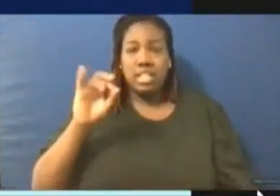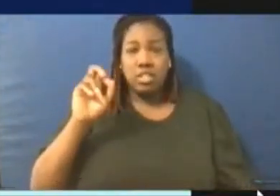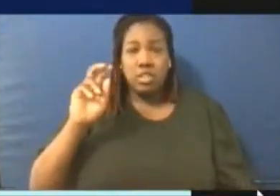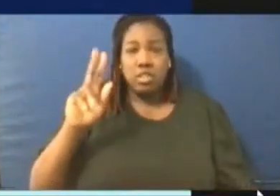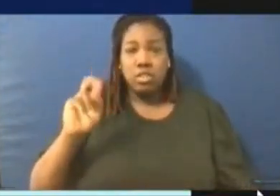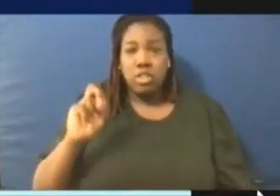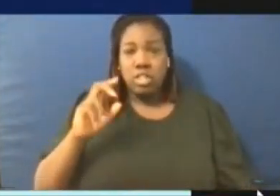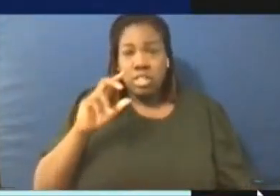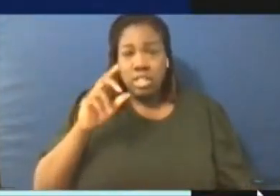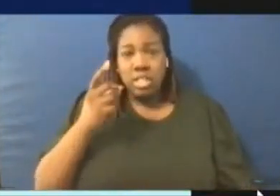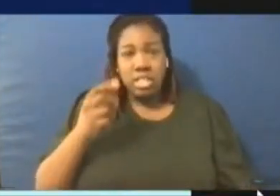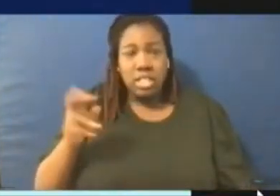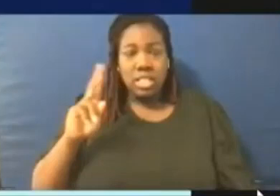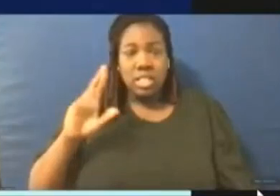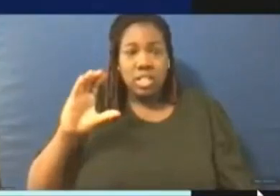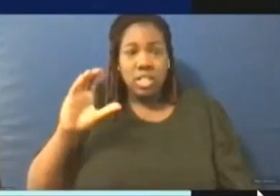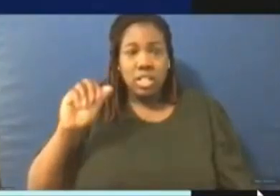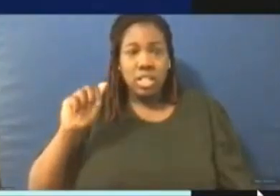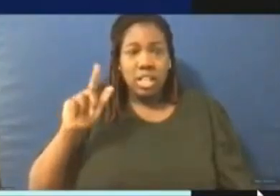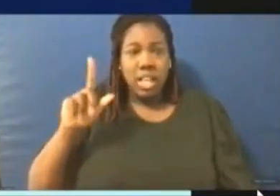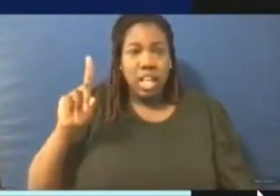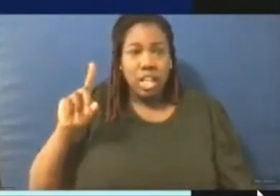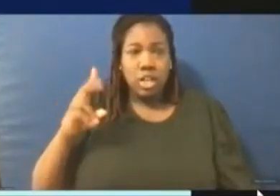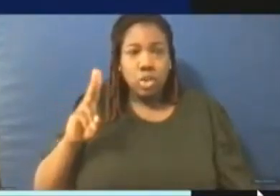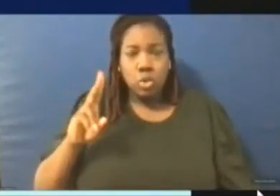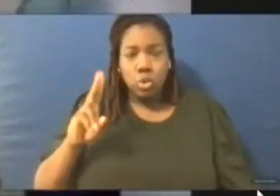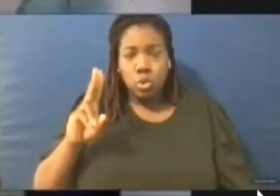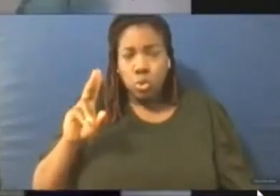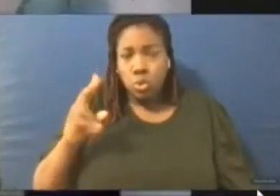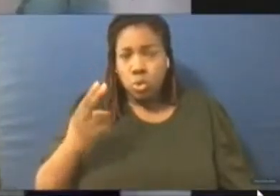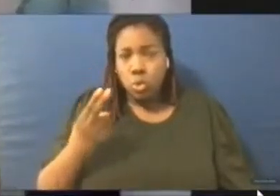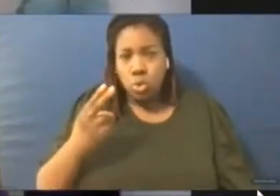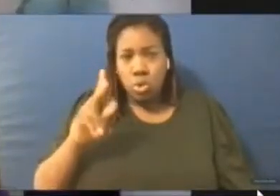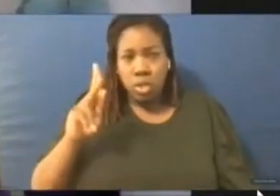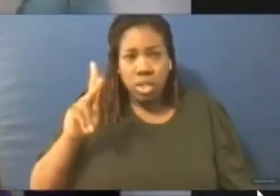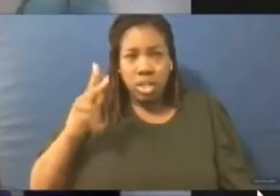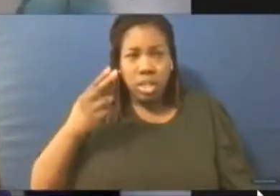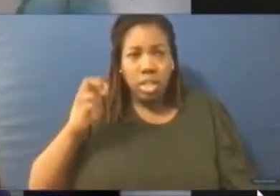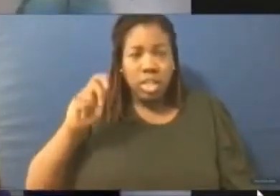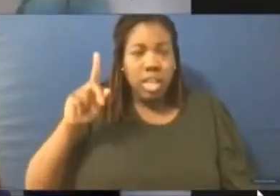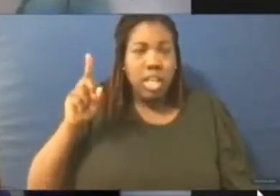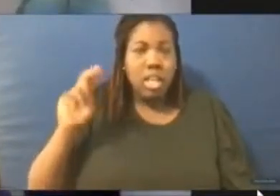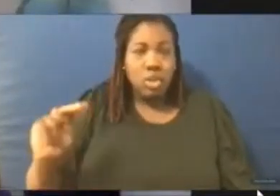Dr. Khaldun? Joneigh Khaldun: Yes. I want to really thank the subcommittee for this important work.